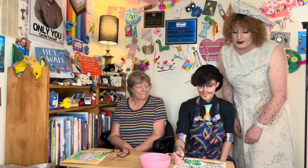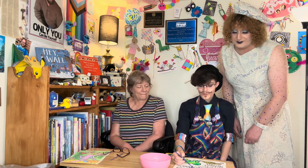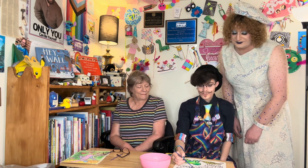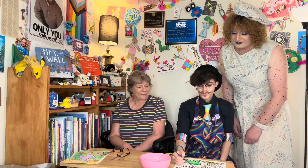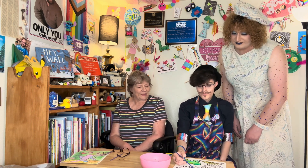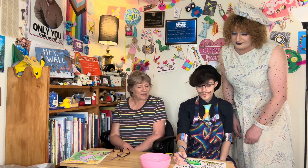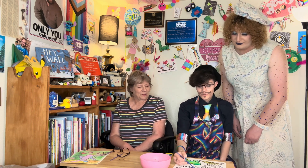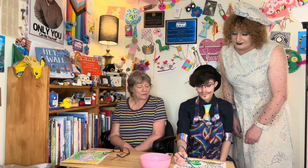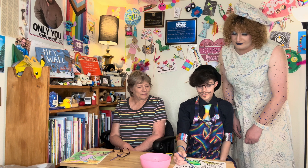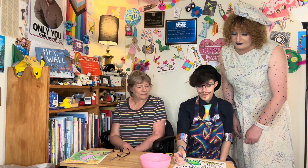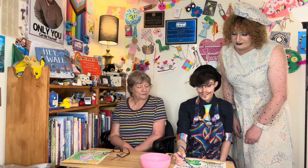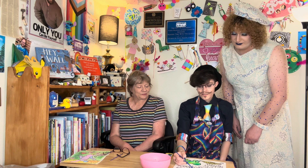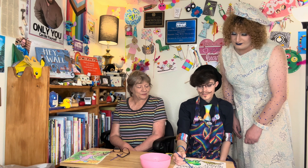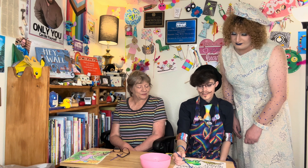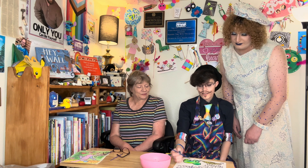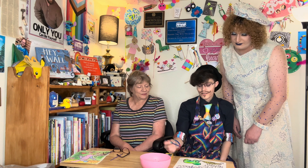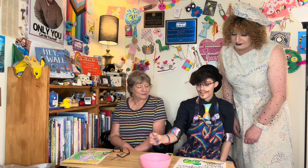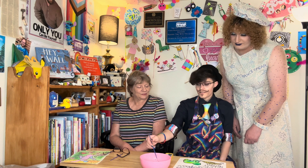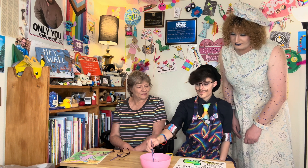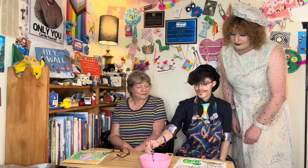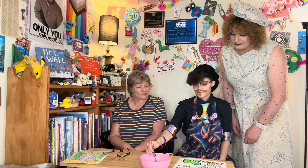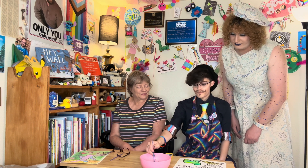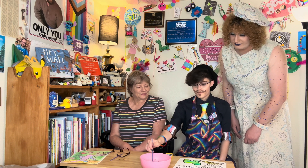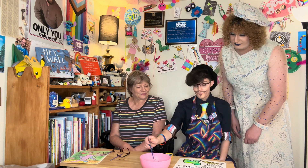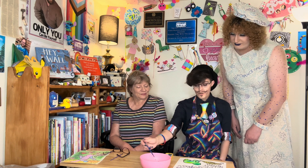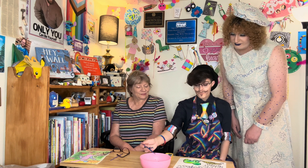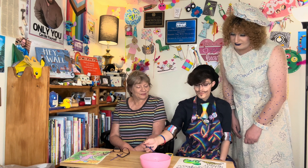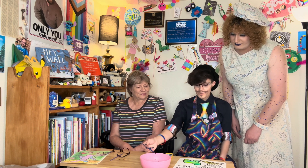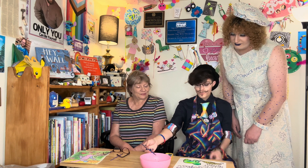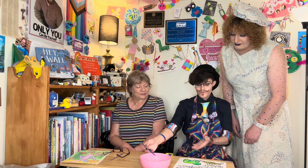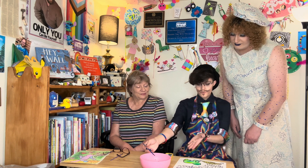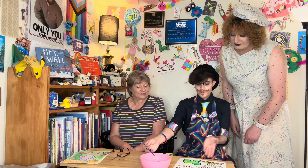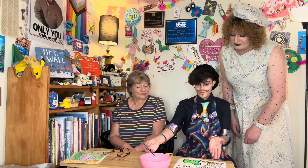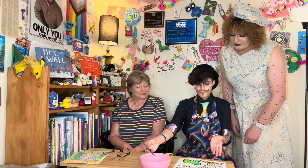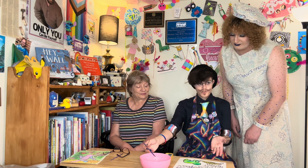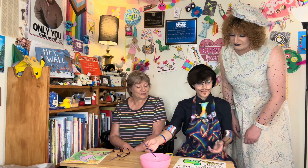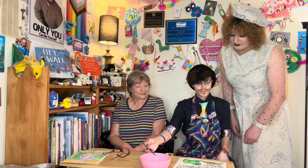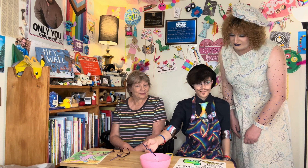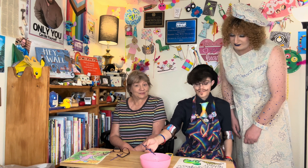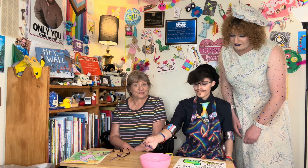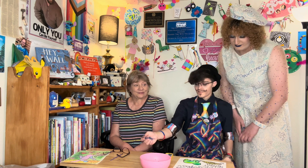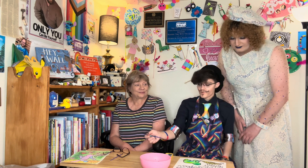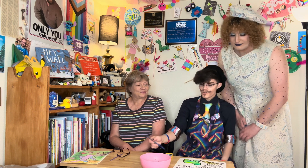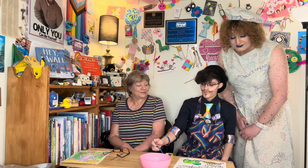a very useful color. And it's very, very much useful in this particular instance as well, where